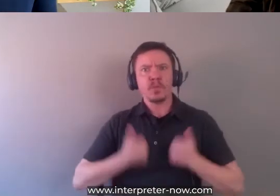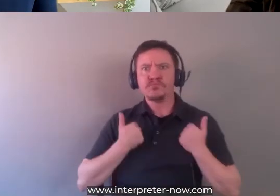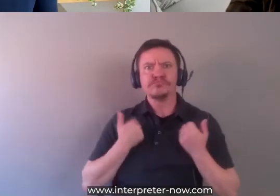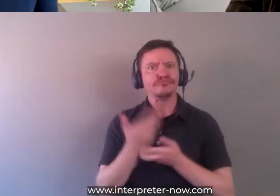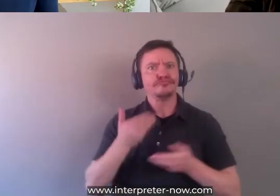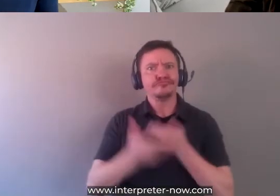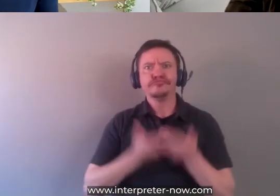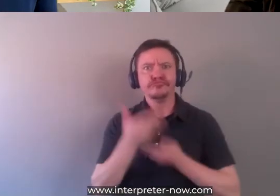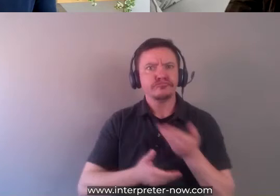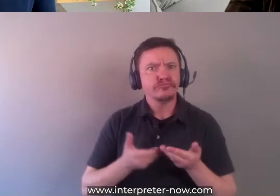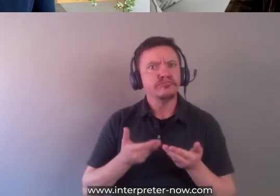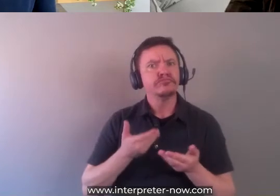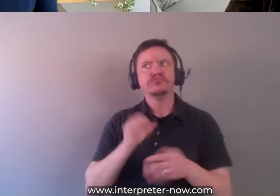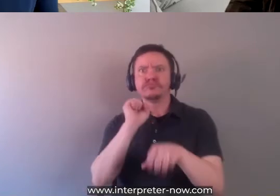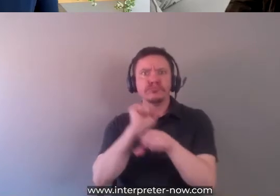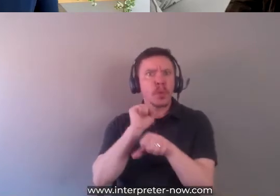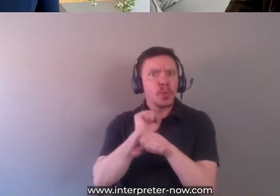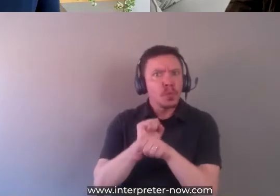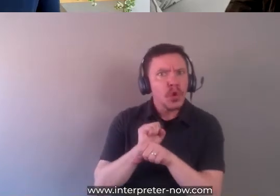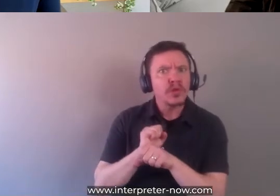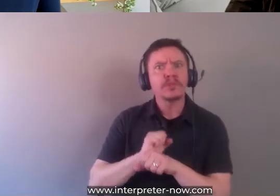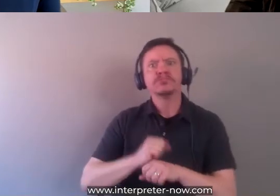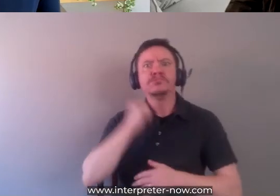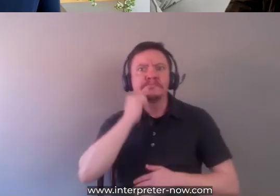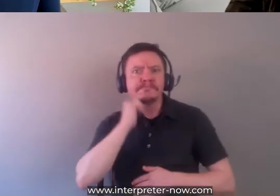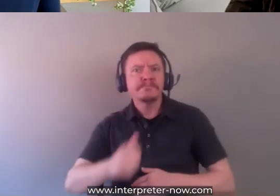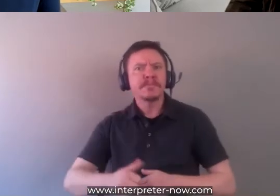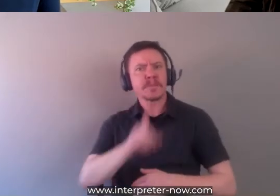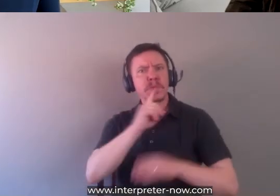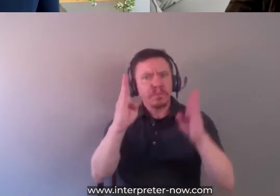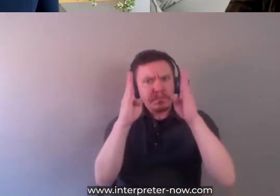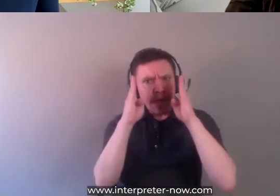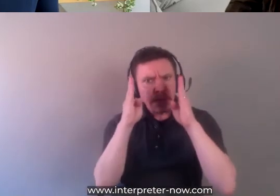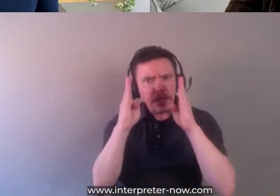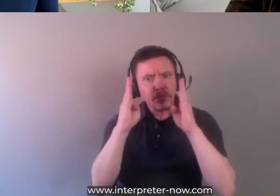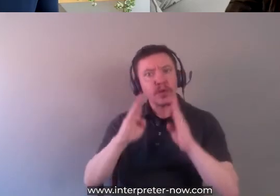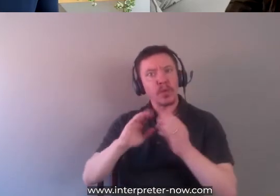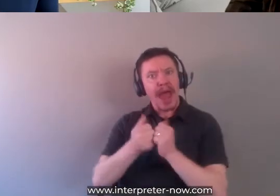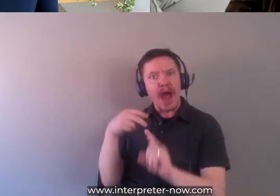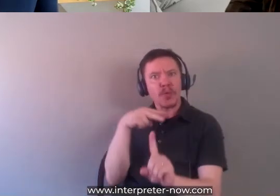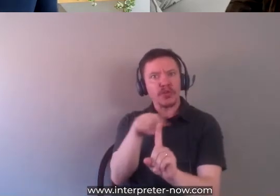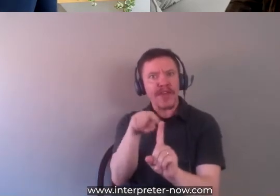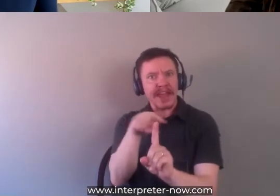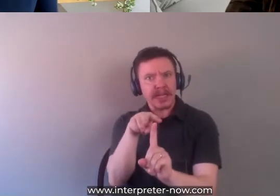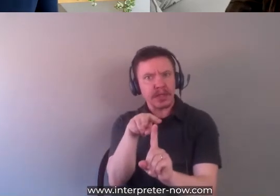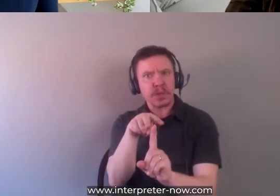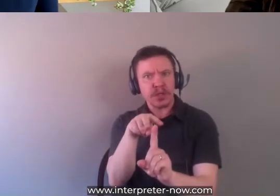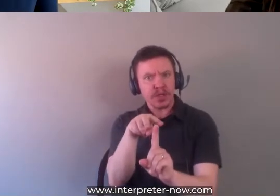as we walk through our work, as we work, really paying attention to how surveillance is affecting